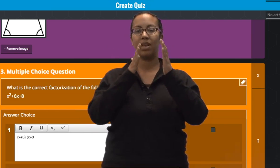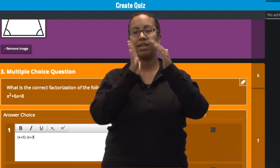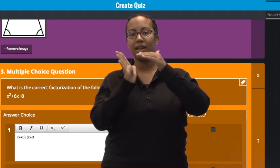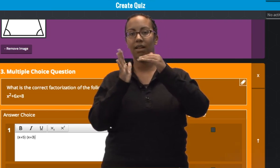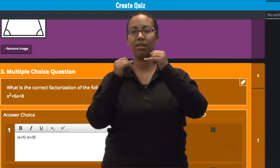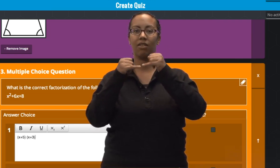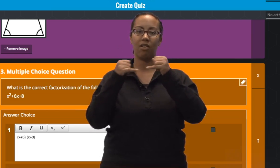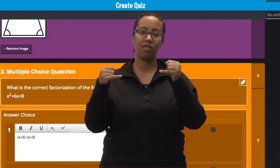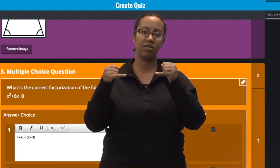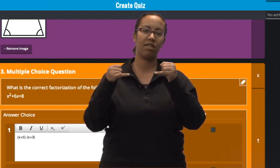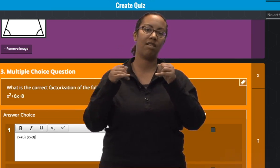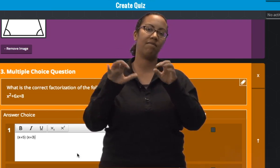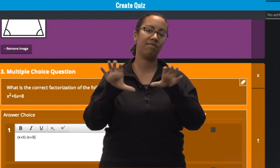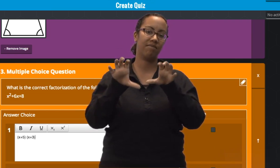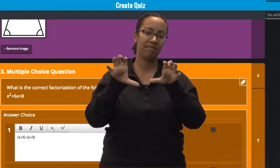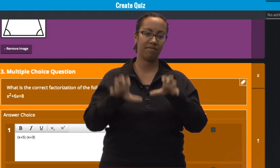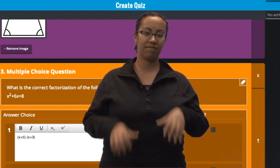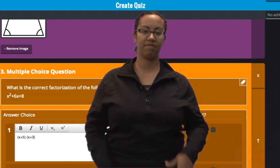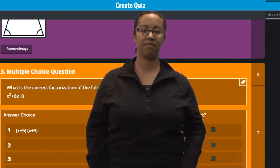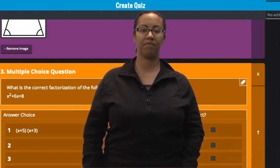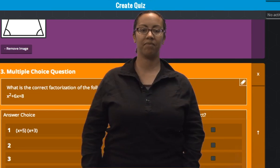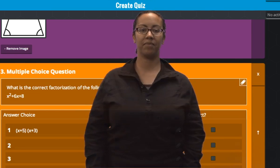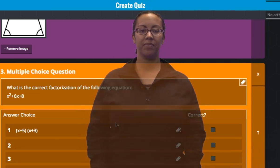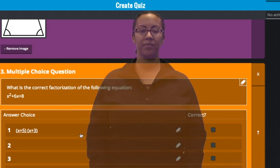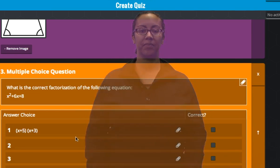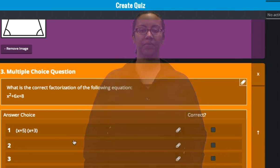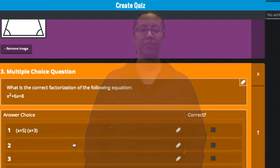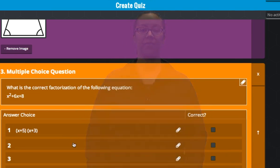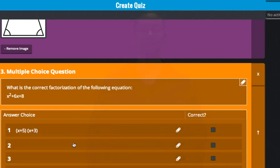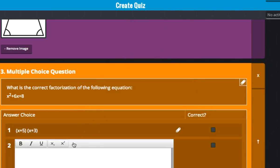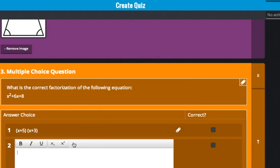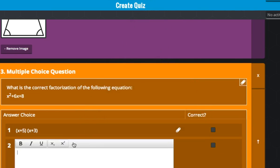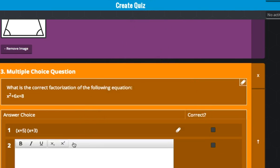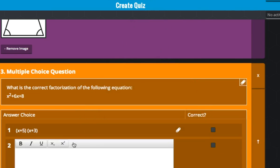You can add bold, italics, underline, whatever you choose.